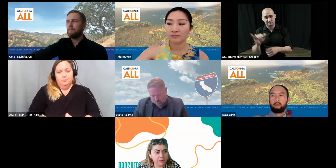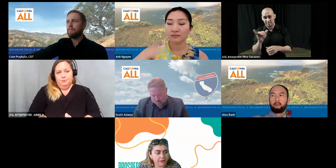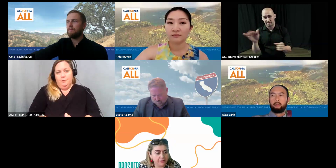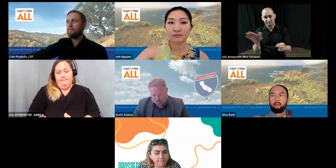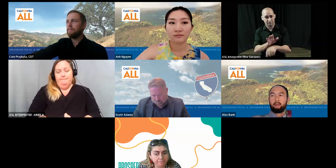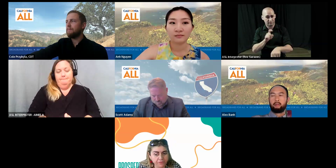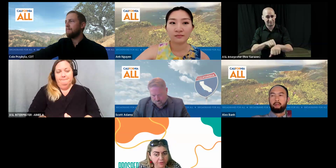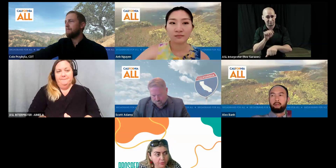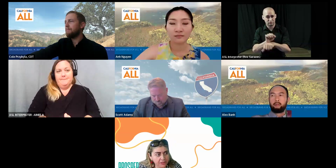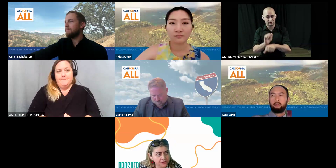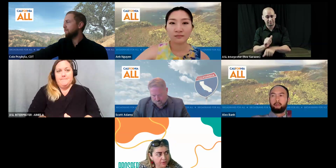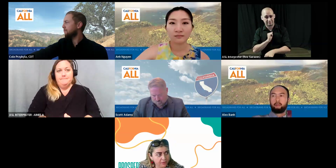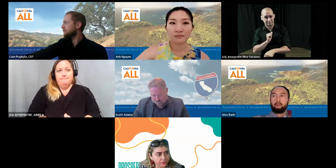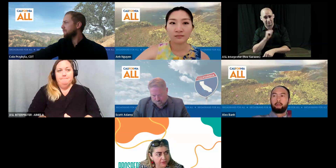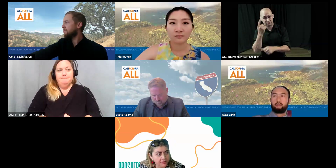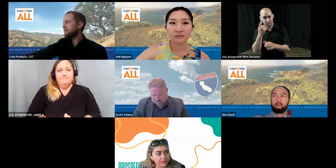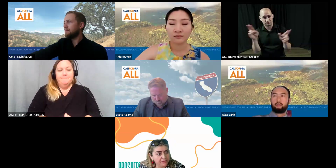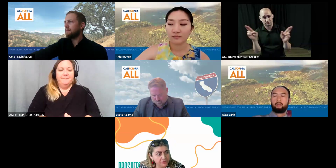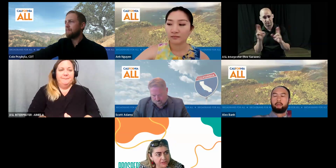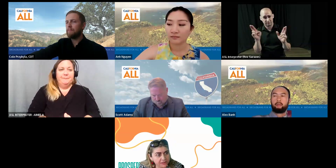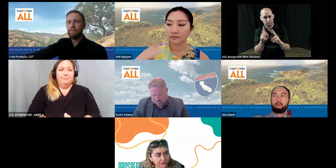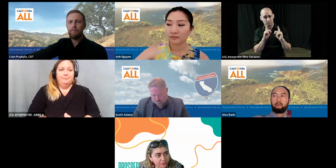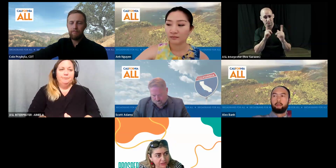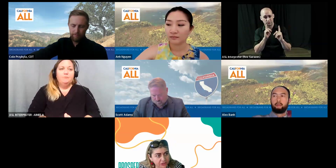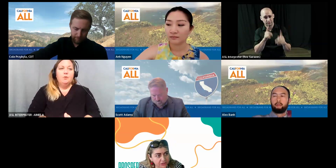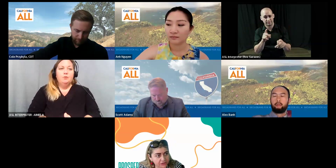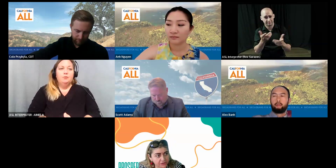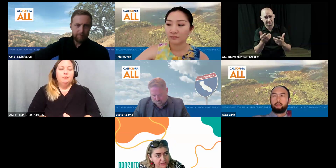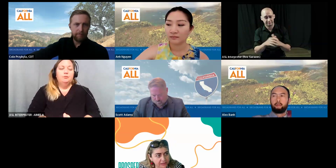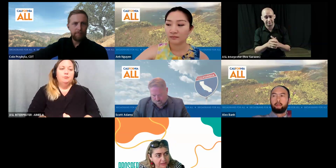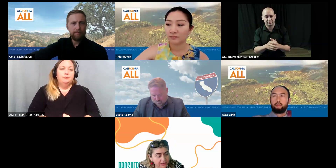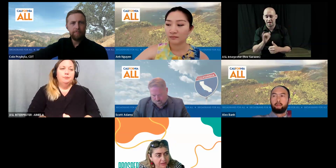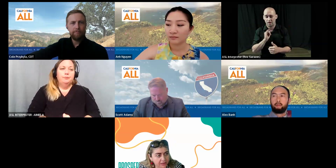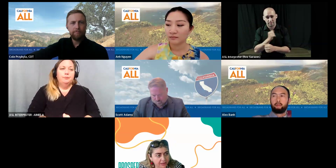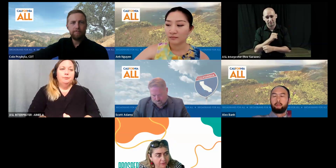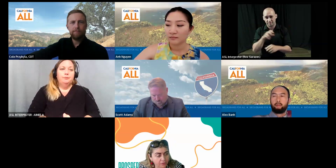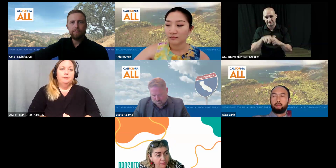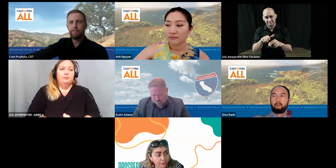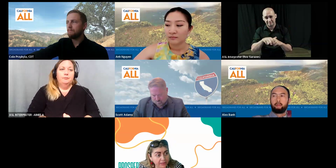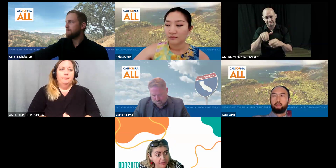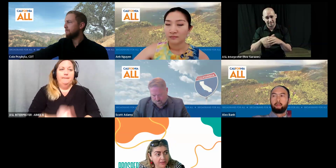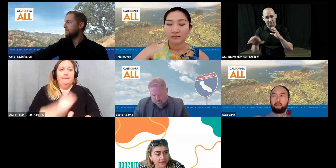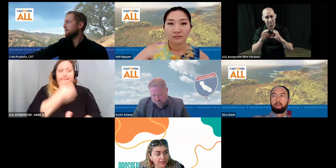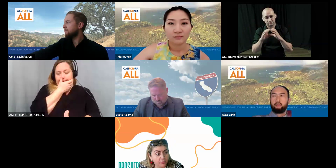prepare the reporting so I would love to sit in the conversations on seeing what we bring, how